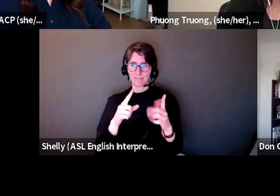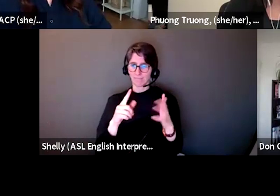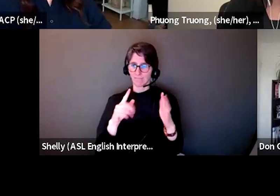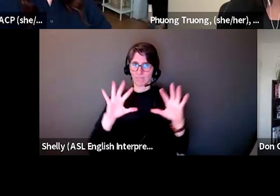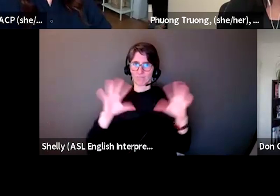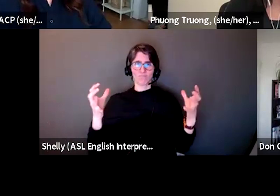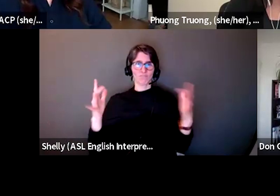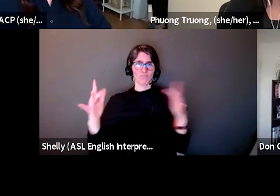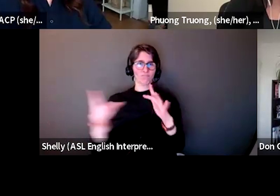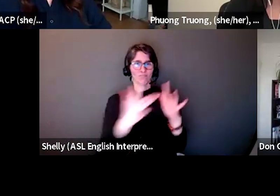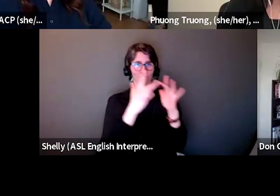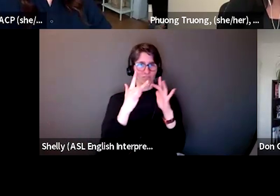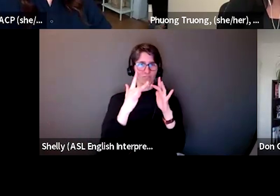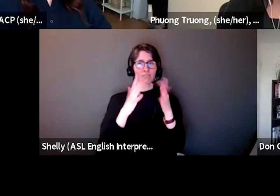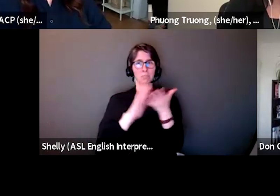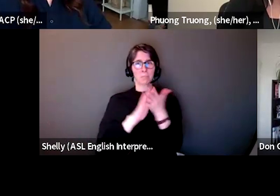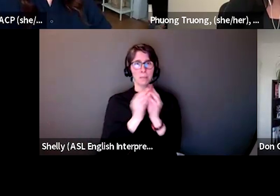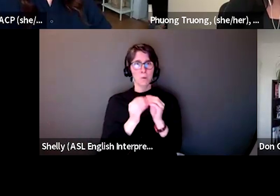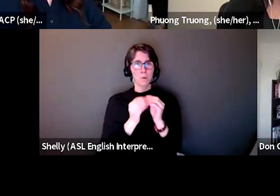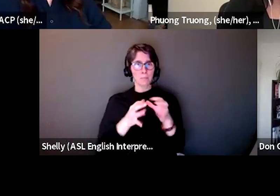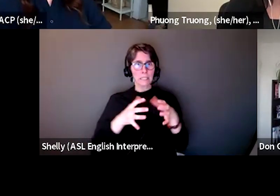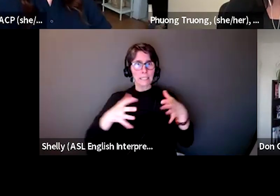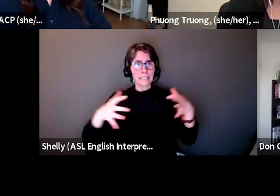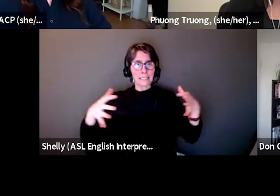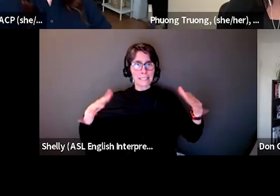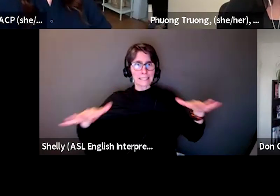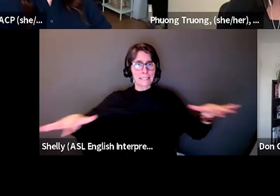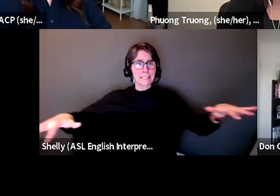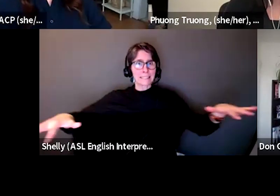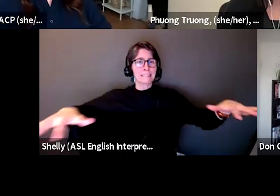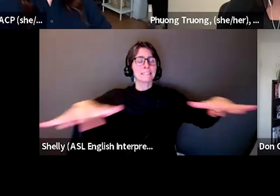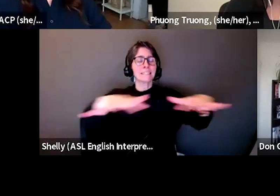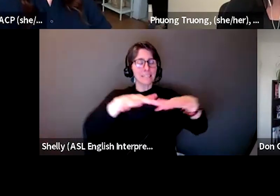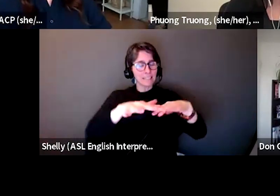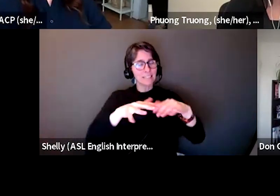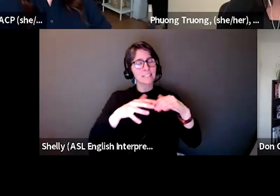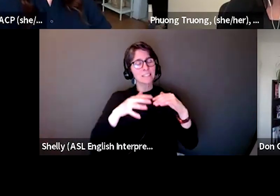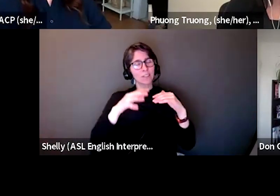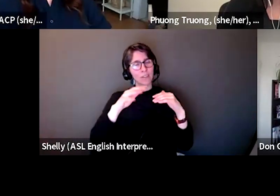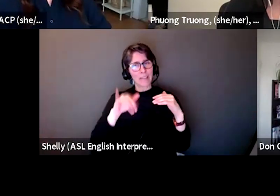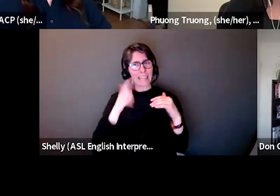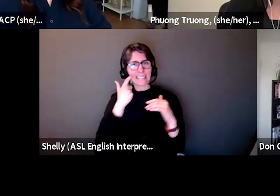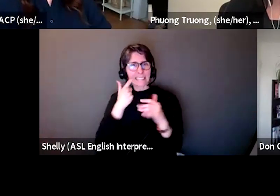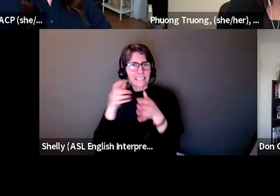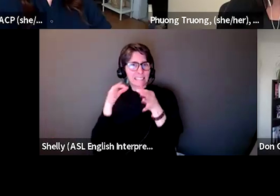has been expanding. So, that's really focusing on the hiring stuff. Do you want us to also